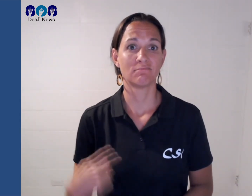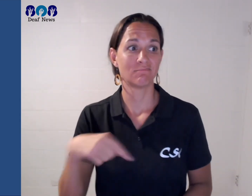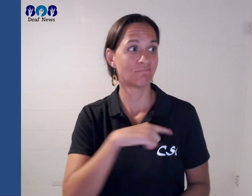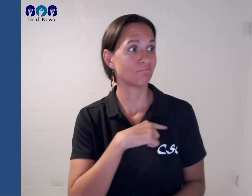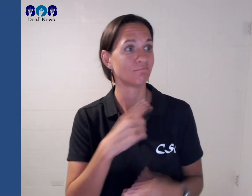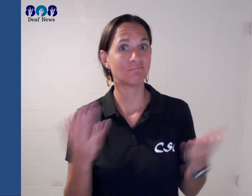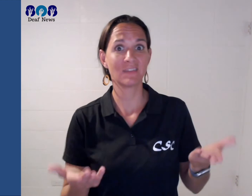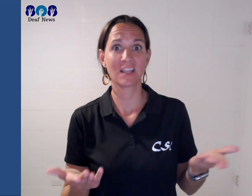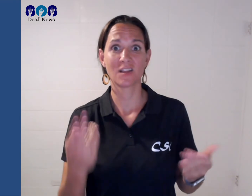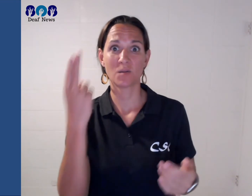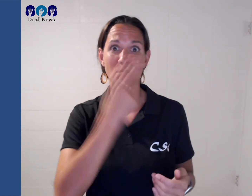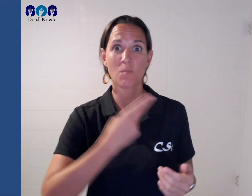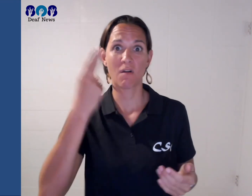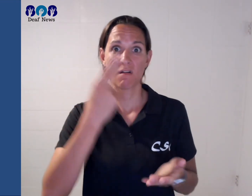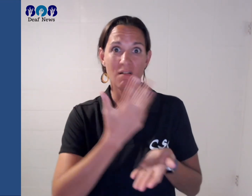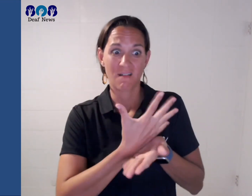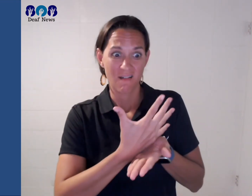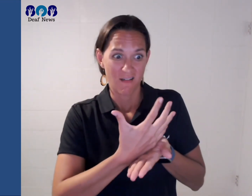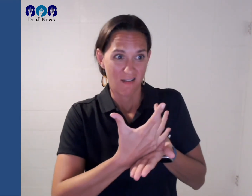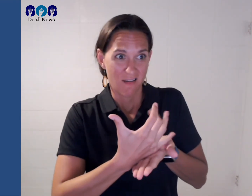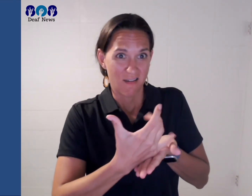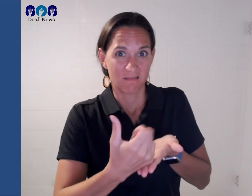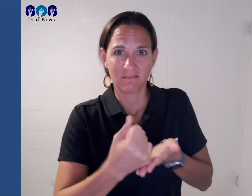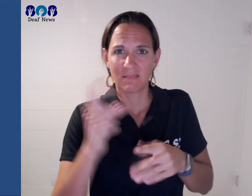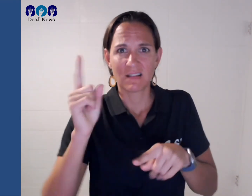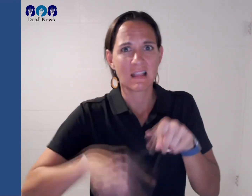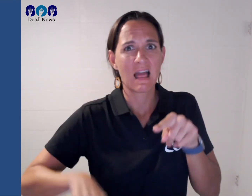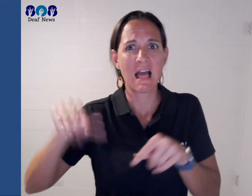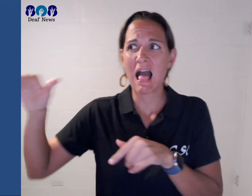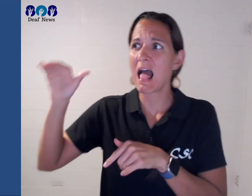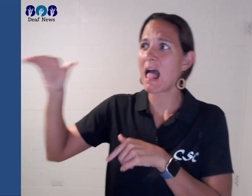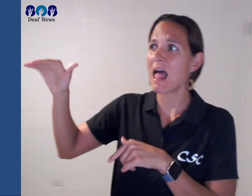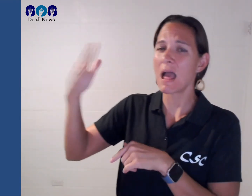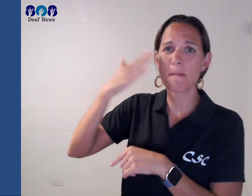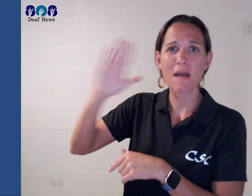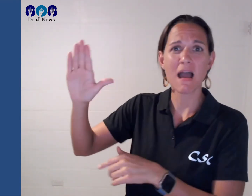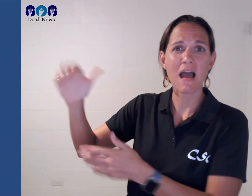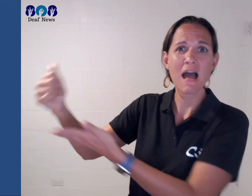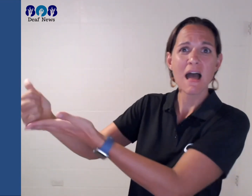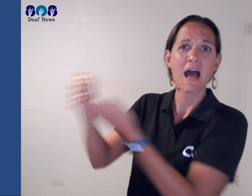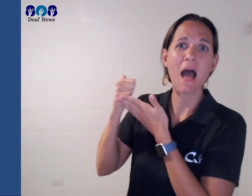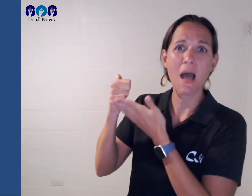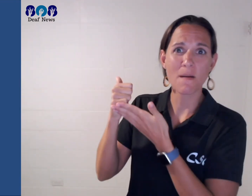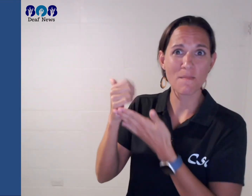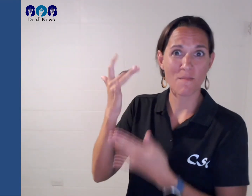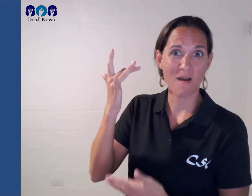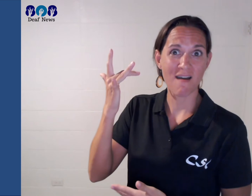Here in Hawaii, as they are running out of blood, they can’t cry out to the mainland and ask